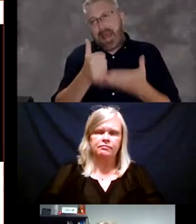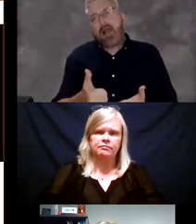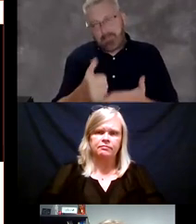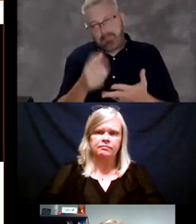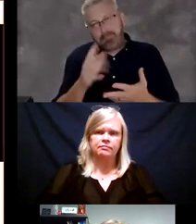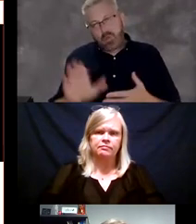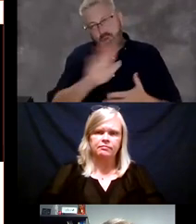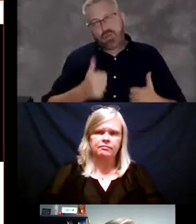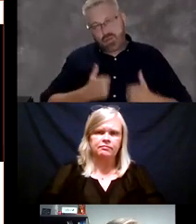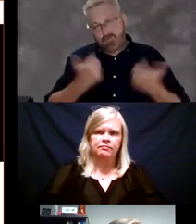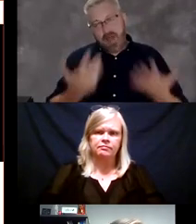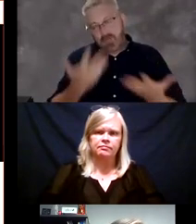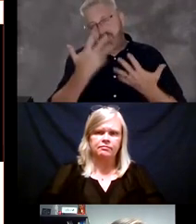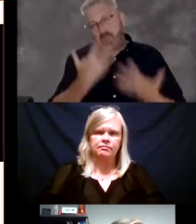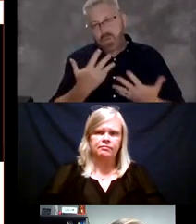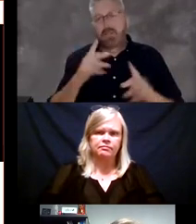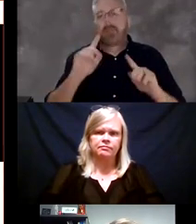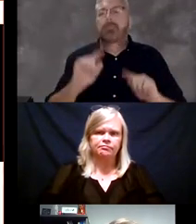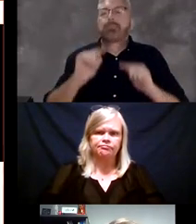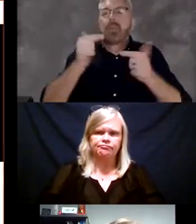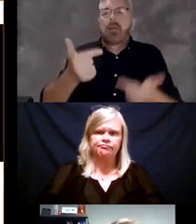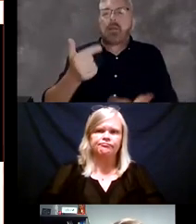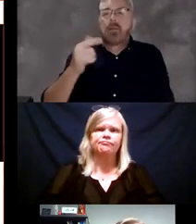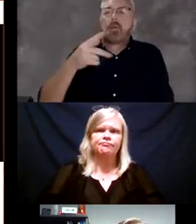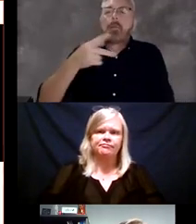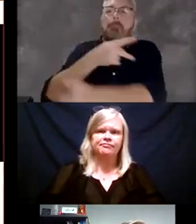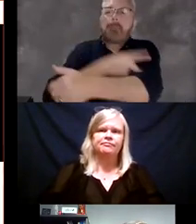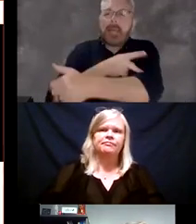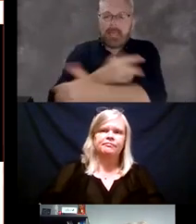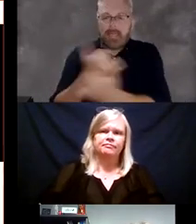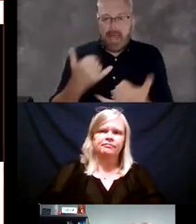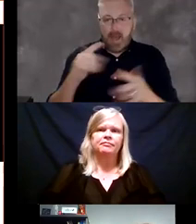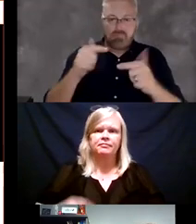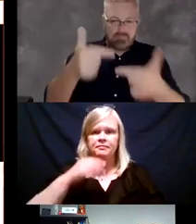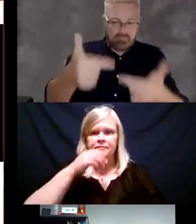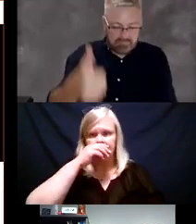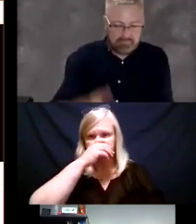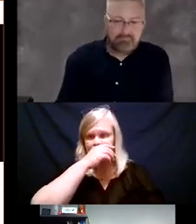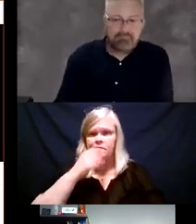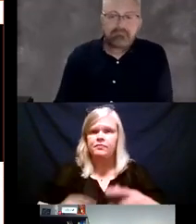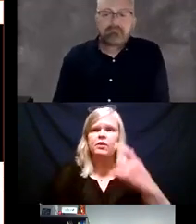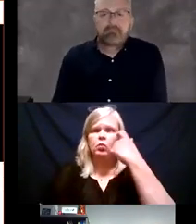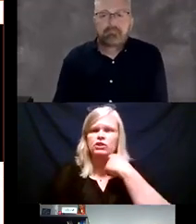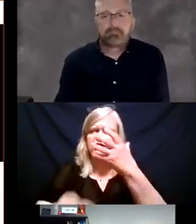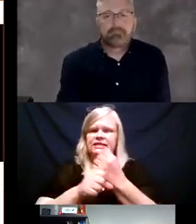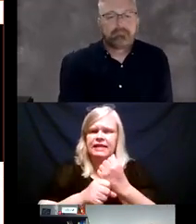FULL TO SURVIVORS, UNFORTUNATELY. Josh: WE DID GET A QUESTION IN THE Q&A ASKING ABOUT THE